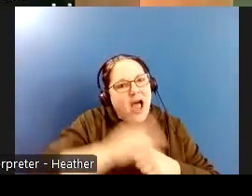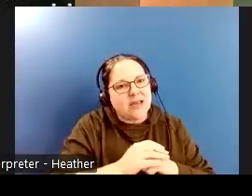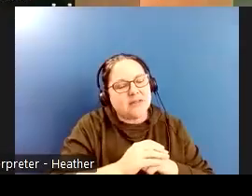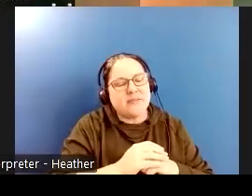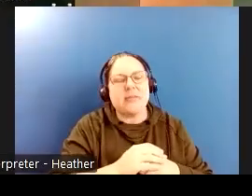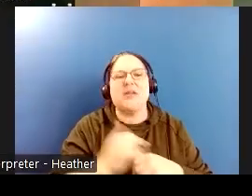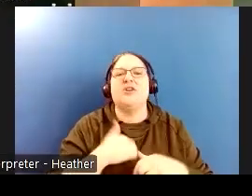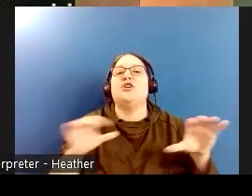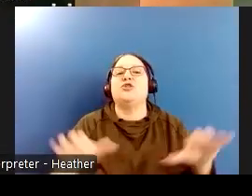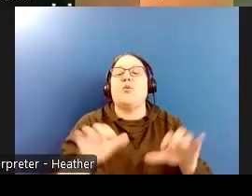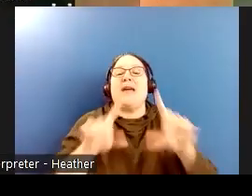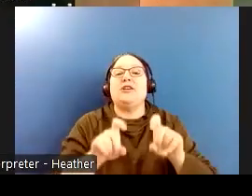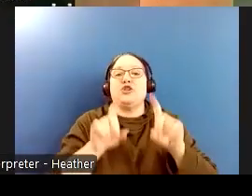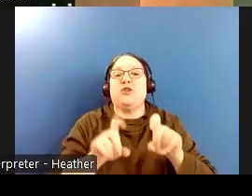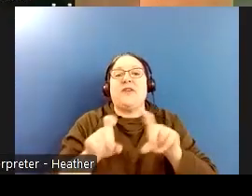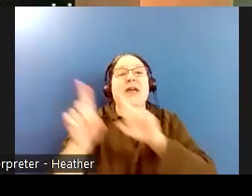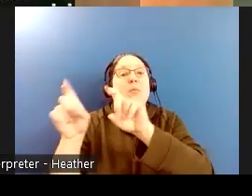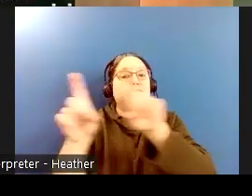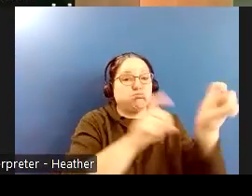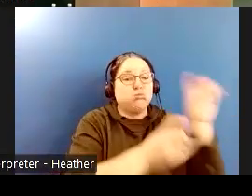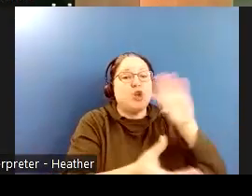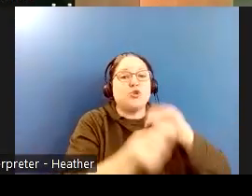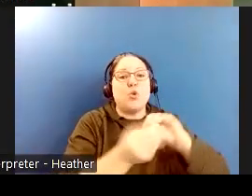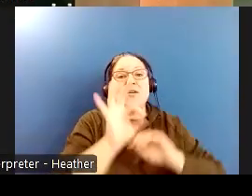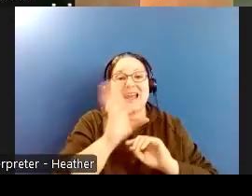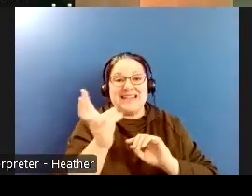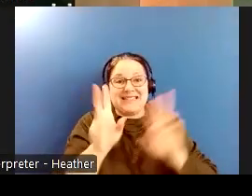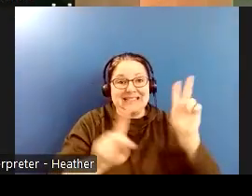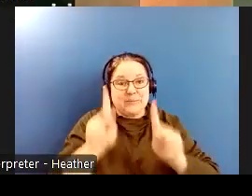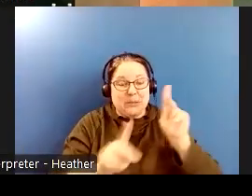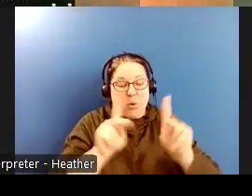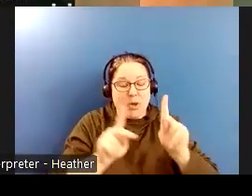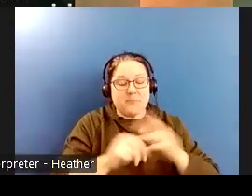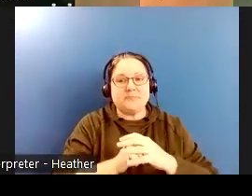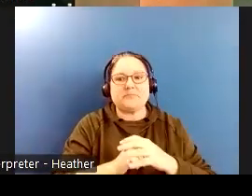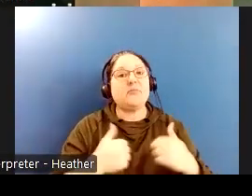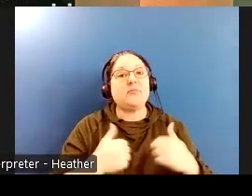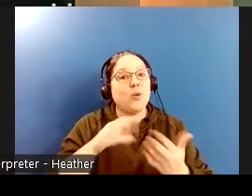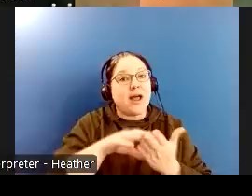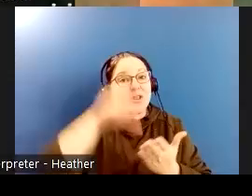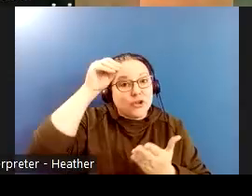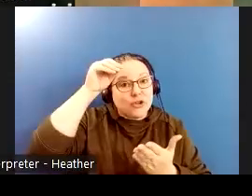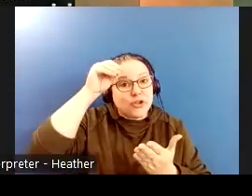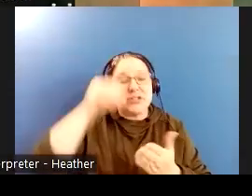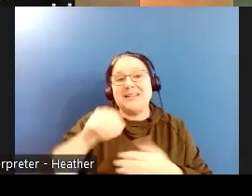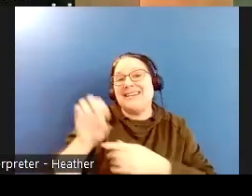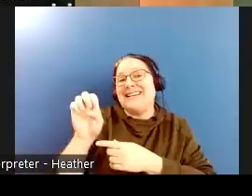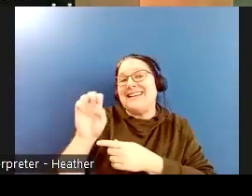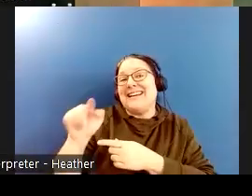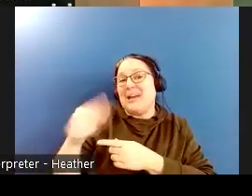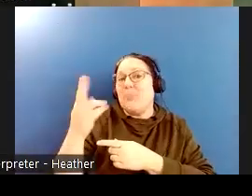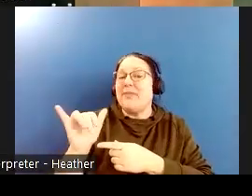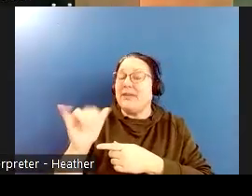96 uh surveys total. And what I found was that the empathy actually decreased. Um it actually